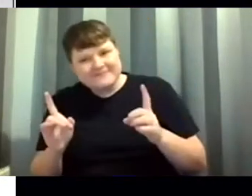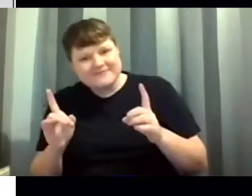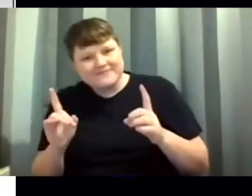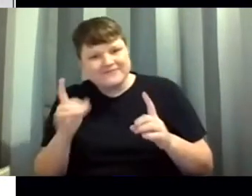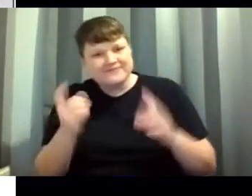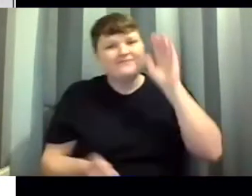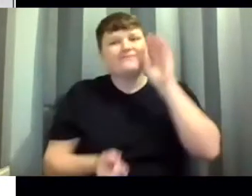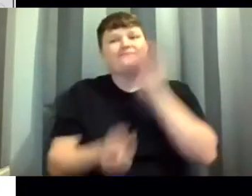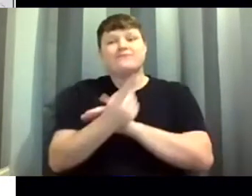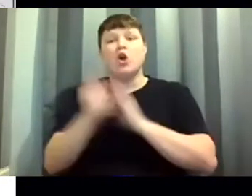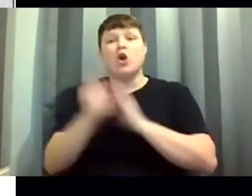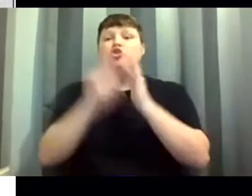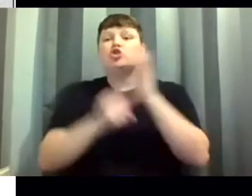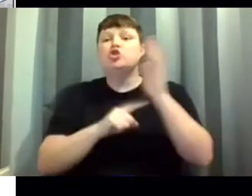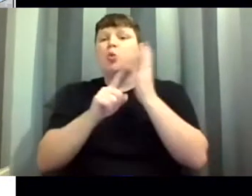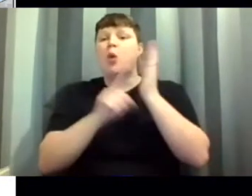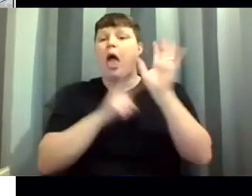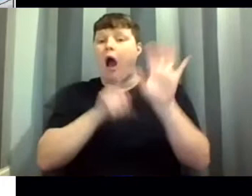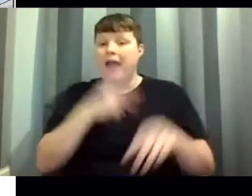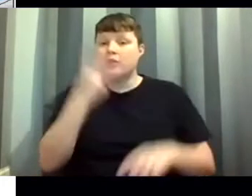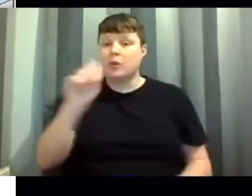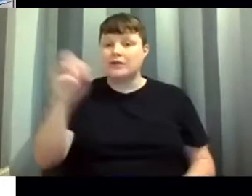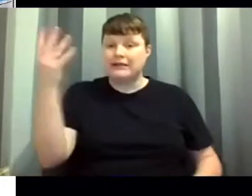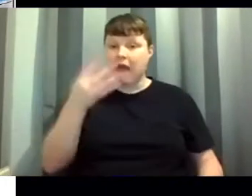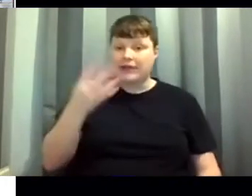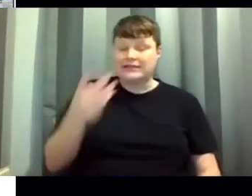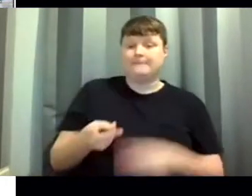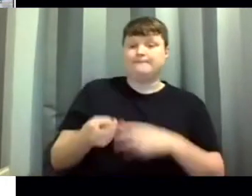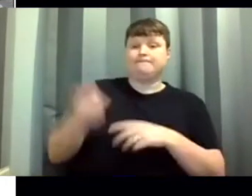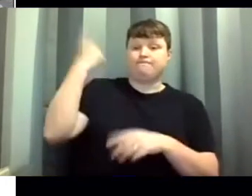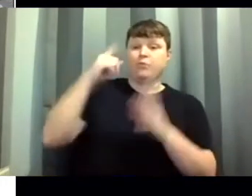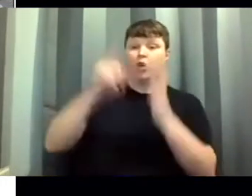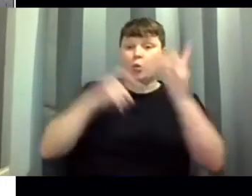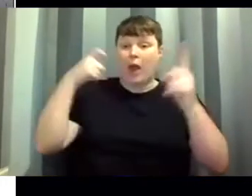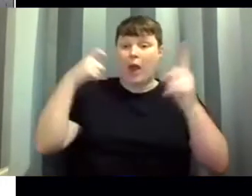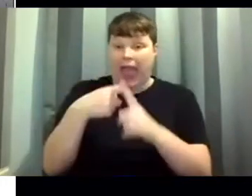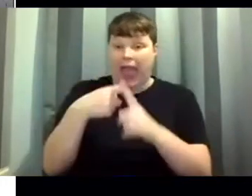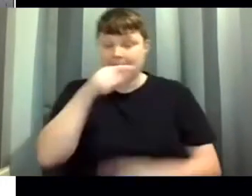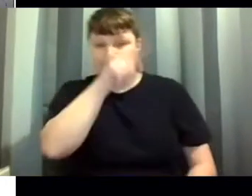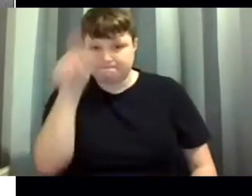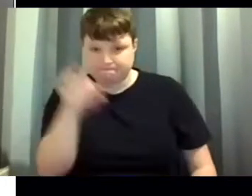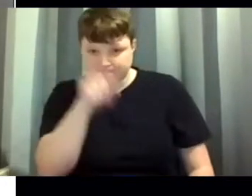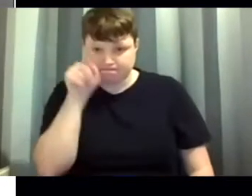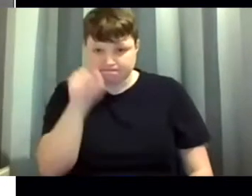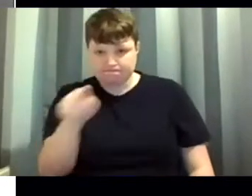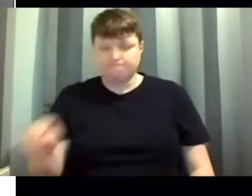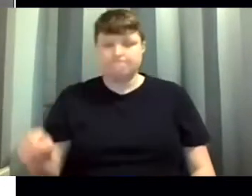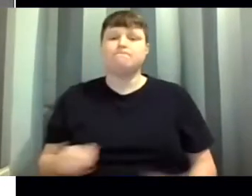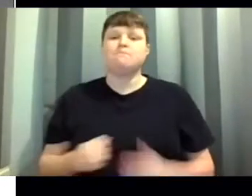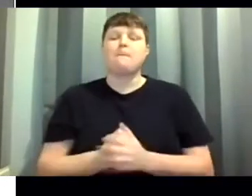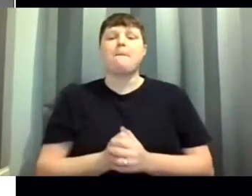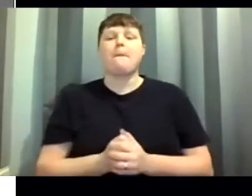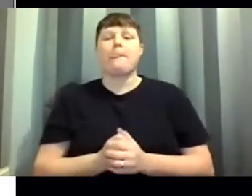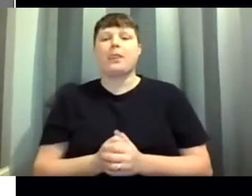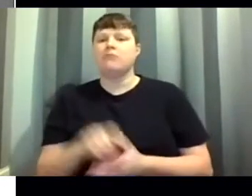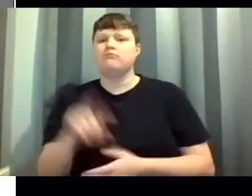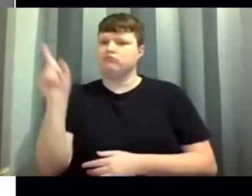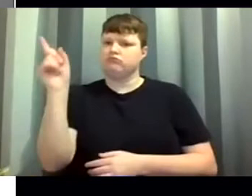July 2019 over the UK. This is the operational model forecast (what was leaving the building as